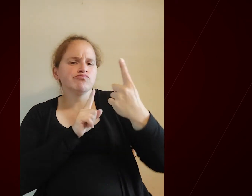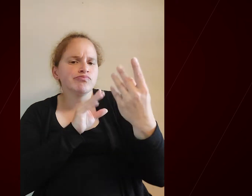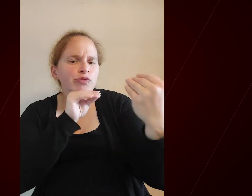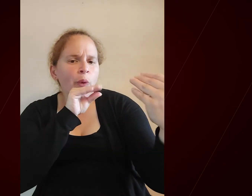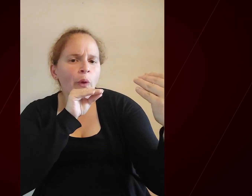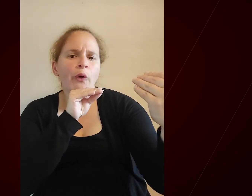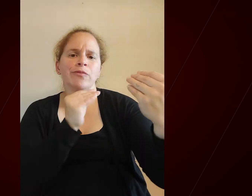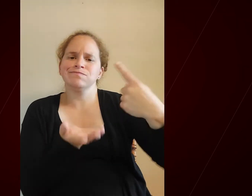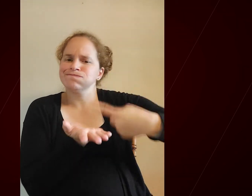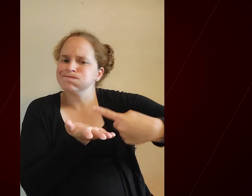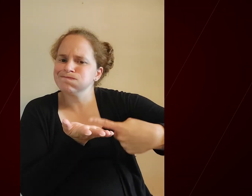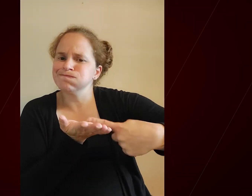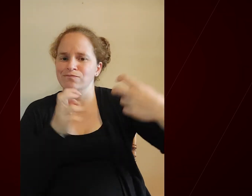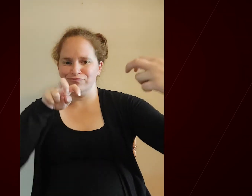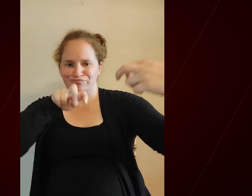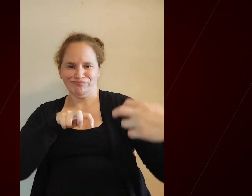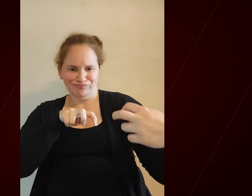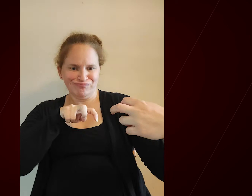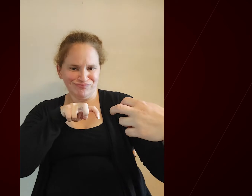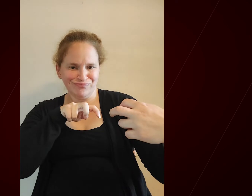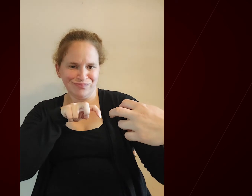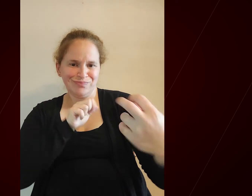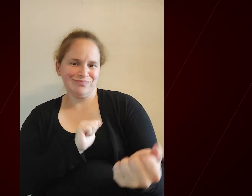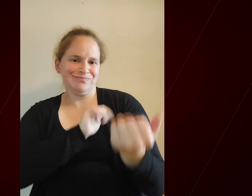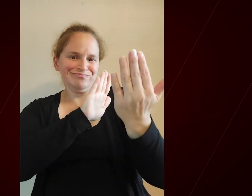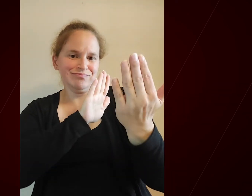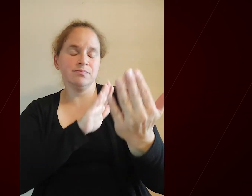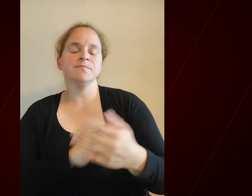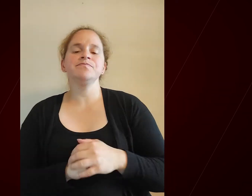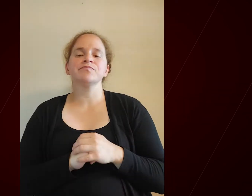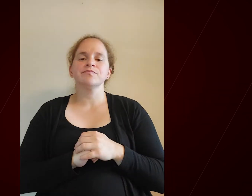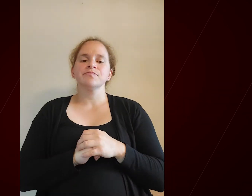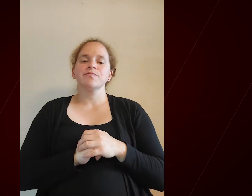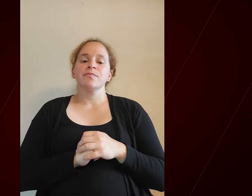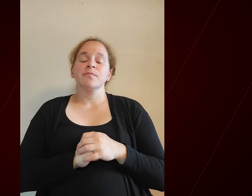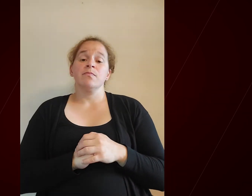for face-to-face conversations.